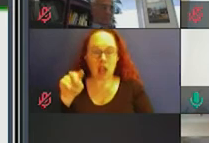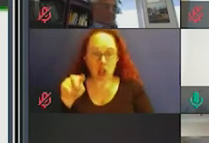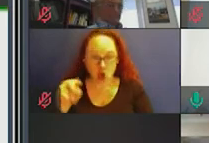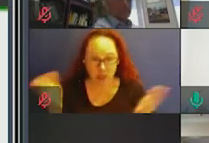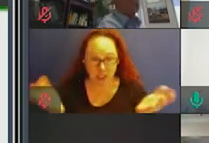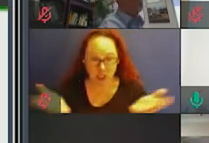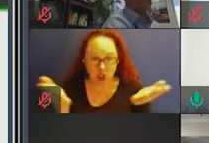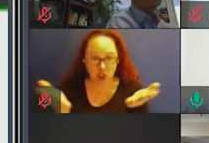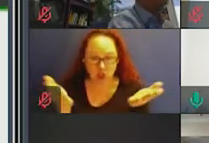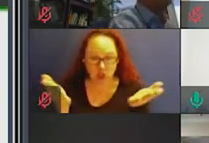Just checking.